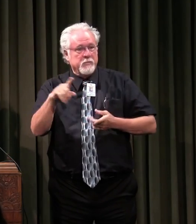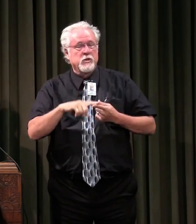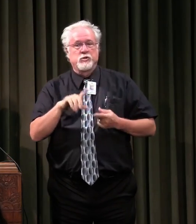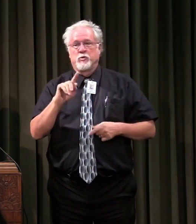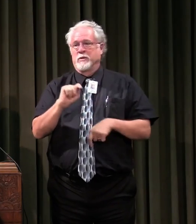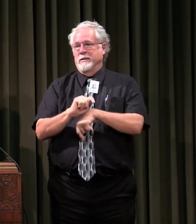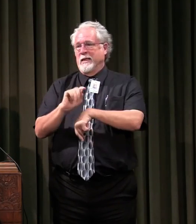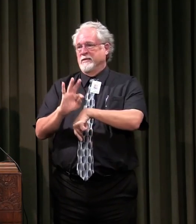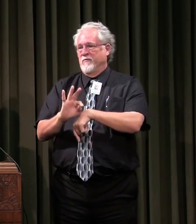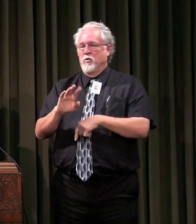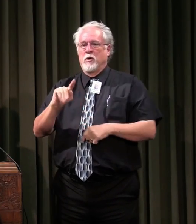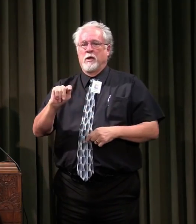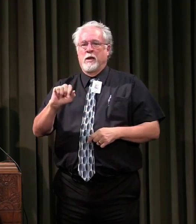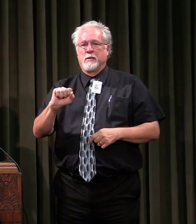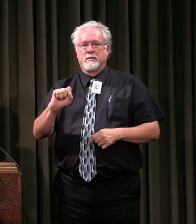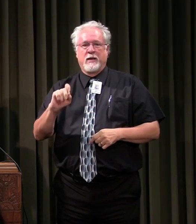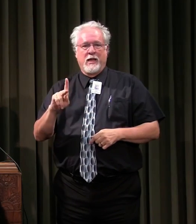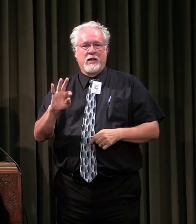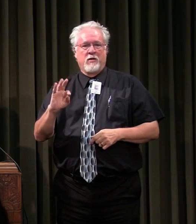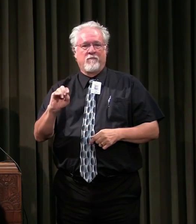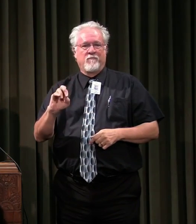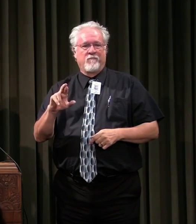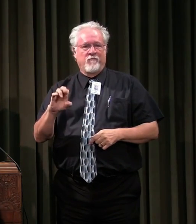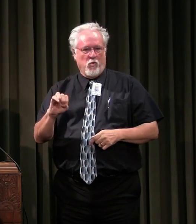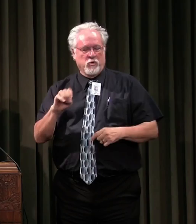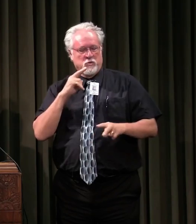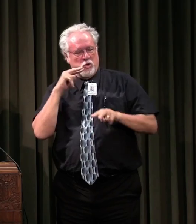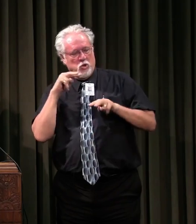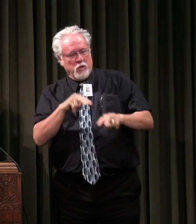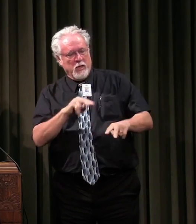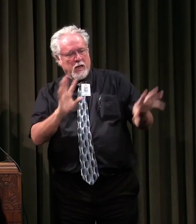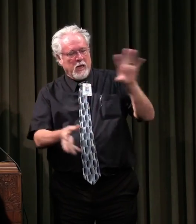that is meeting to study top brands of tax and budget reform. The task force that